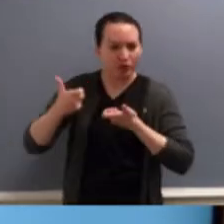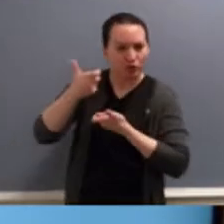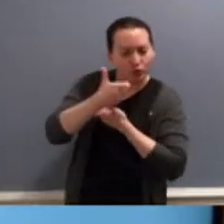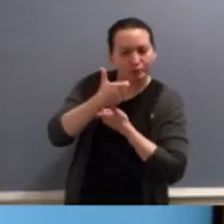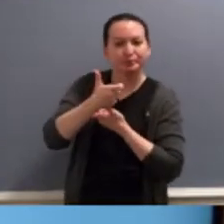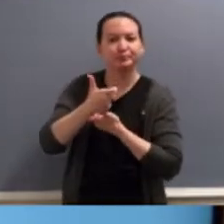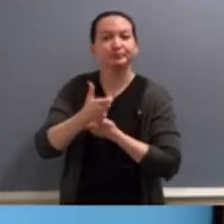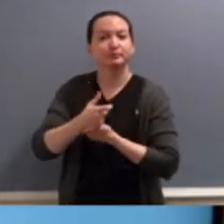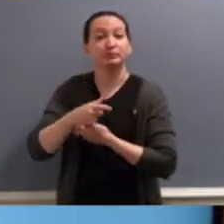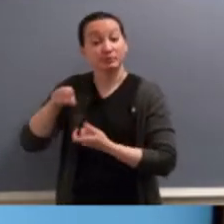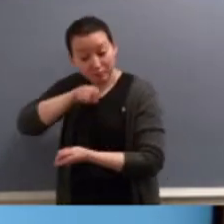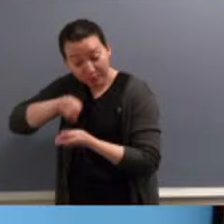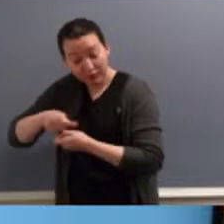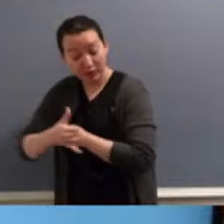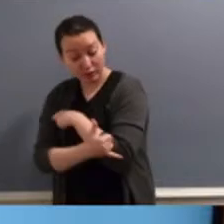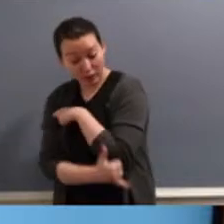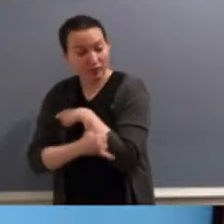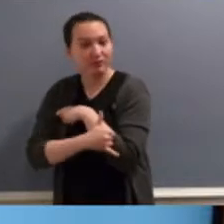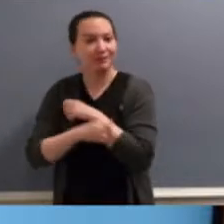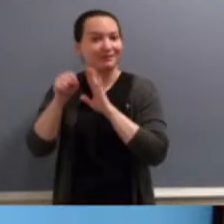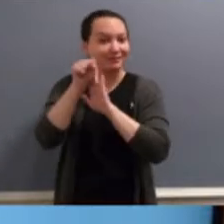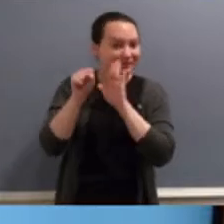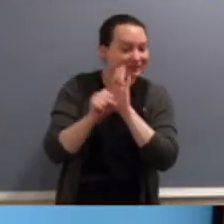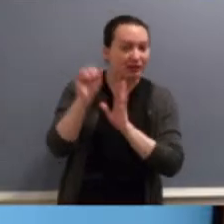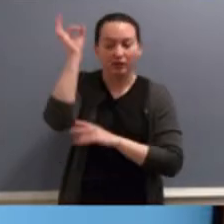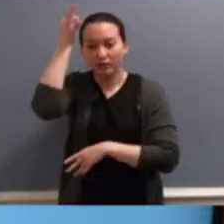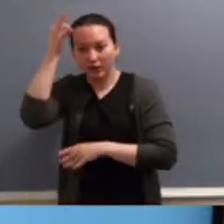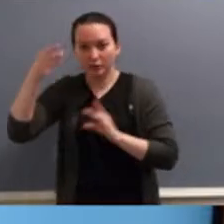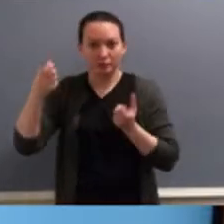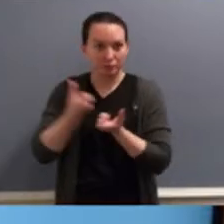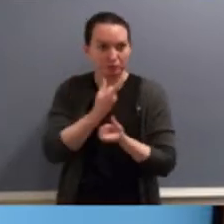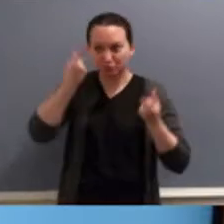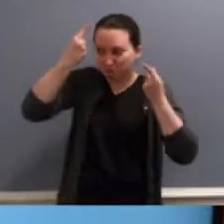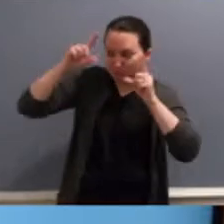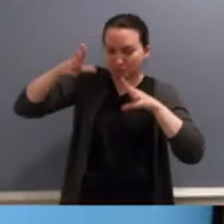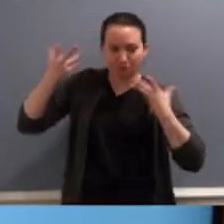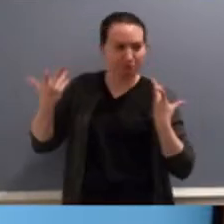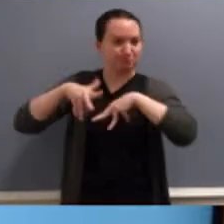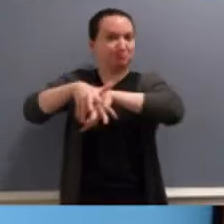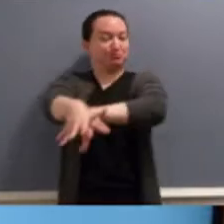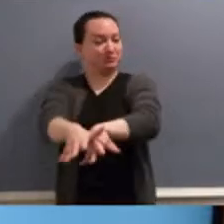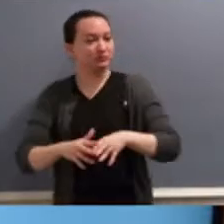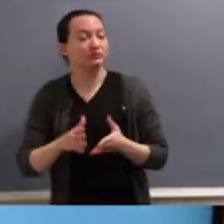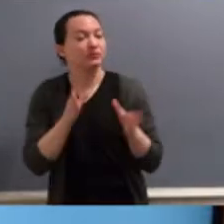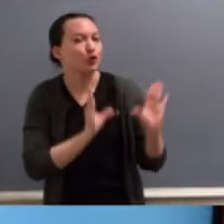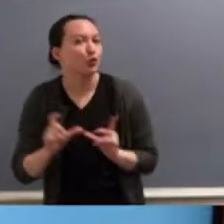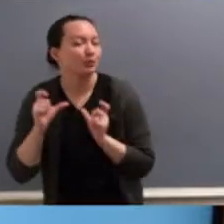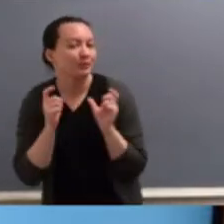for the county at both the state and federal levels as well as continued planning for major